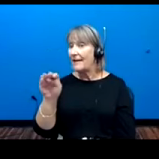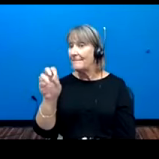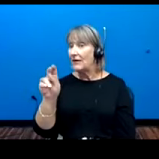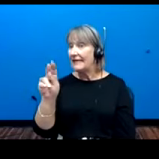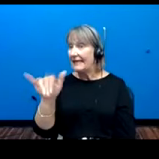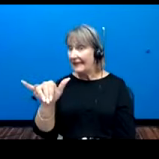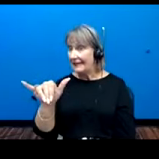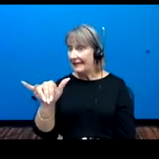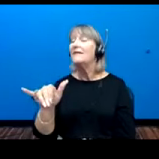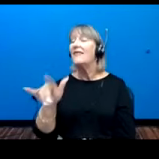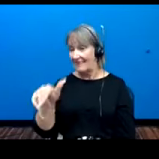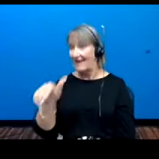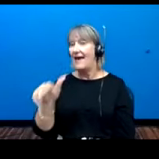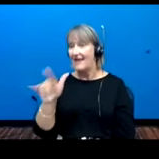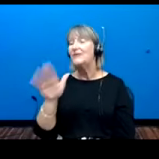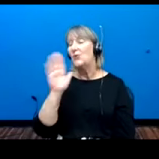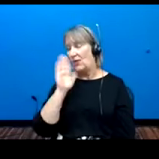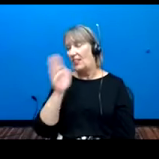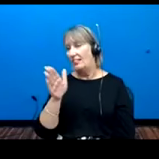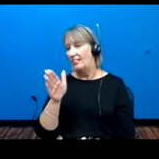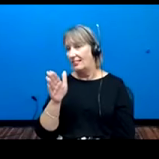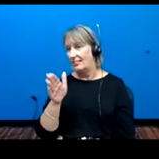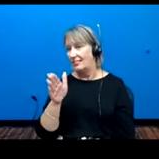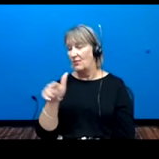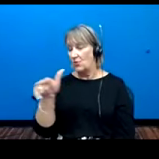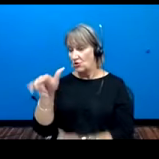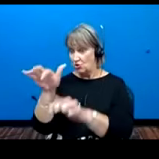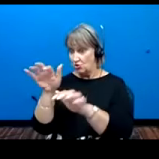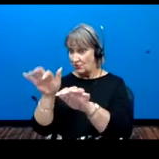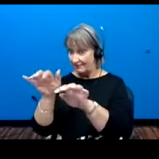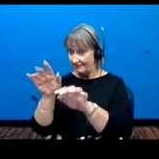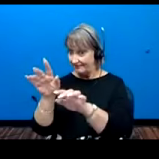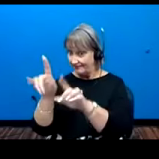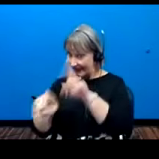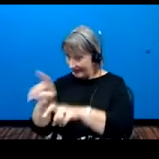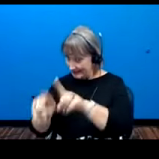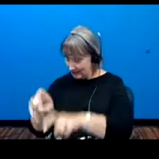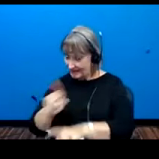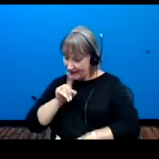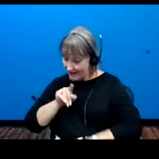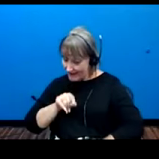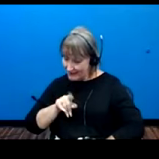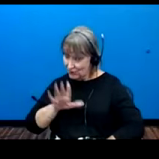Obviously, we've got a list of folks that we shared the invitation with and we'll just go ahead and push that out so folks